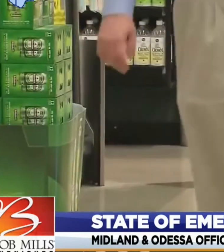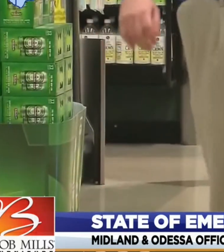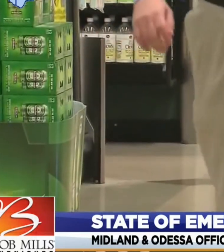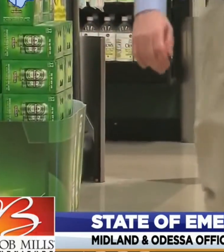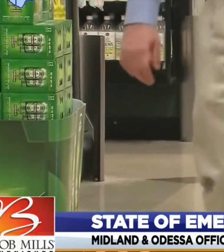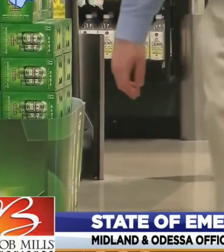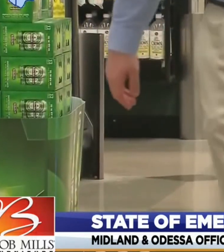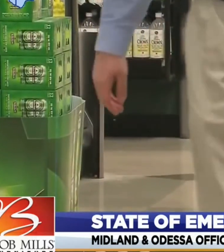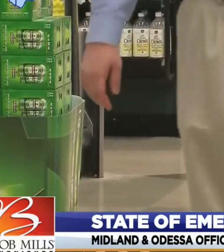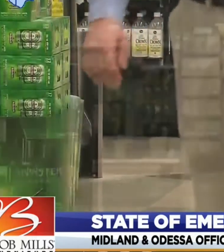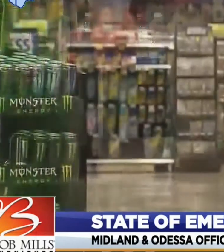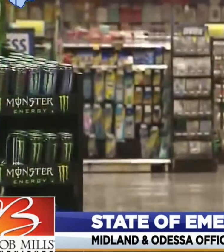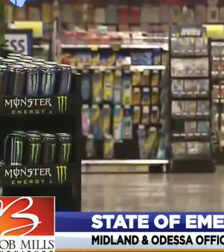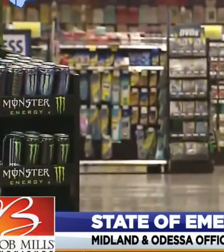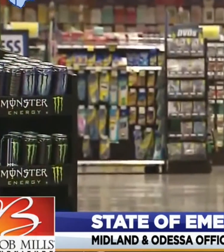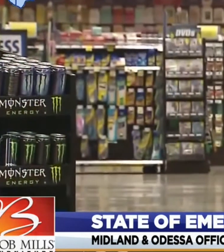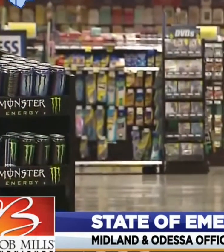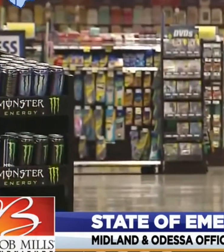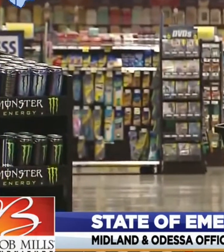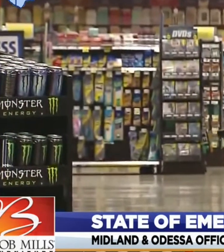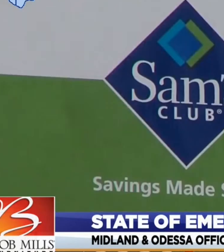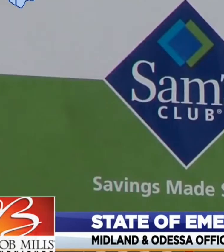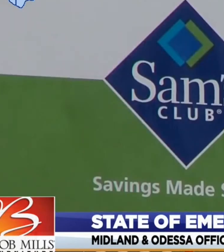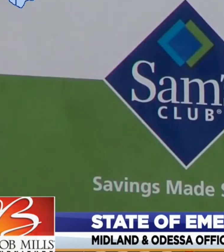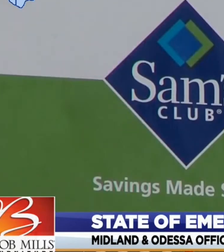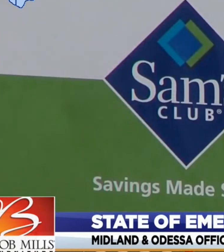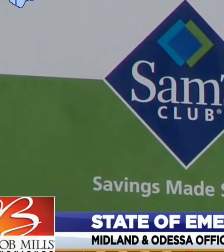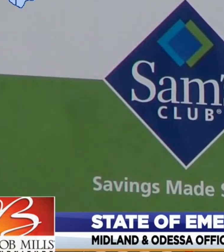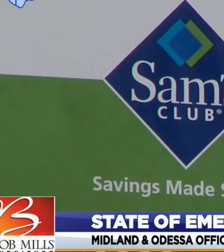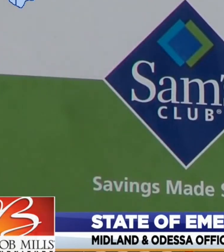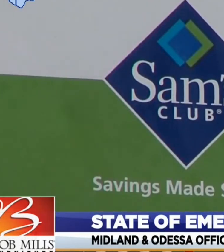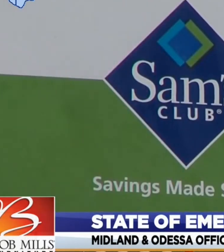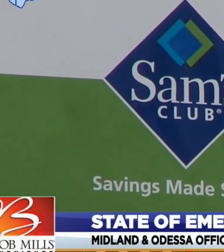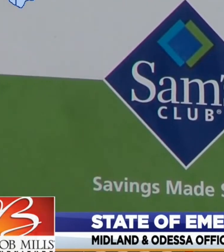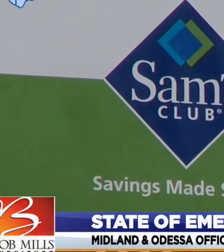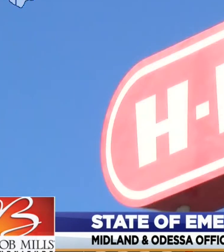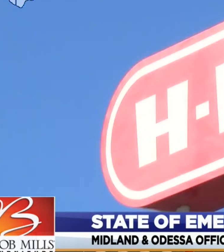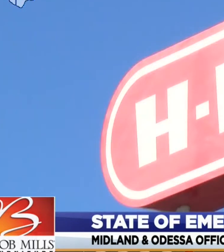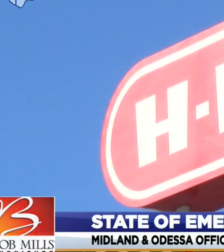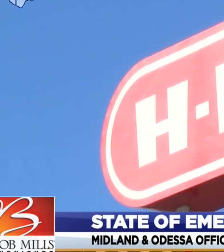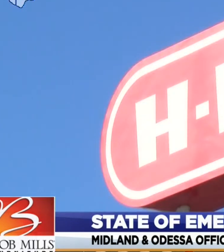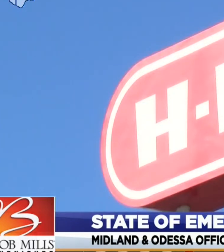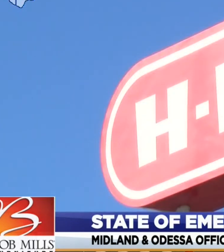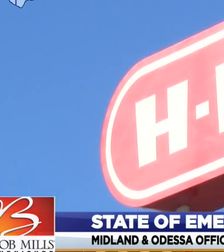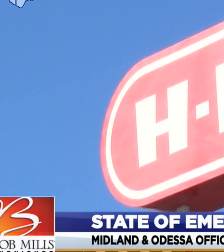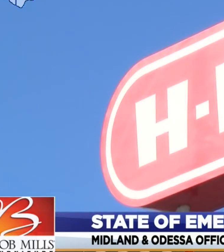FAVORITE GROCERY STORE AND THINK THAT WE'VE ENTERED ANOTHER STRETCH OF DANGER AND EMERGENCY" BOTH MAYORS CAN SUSPEND ANY